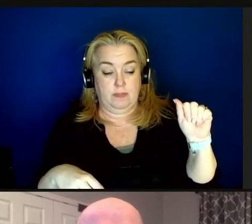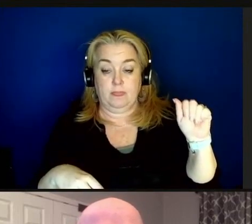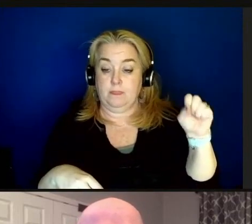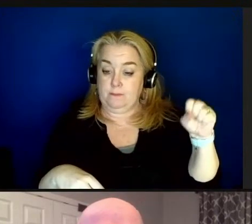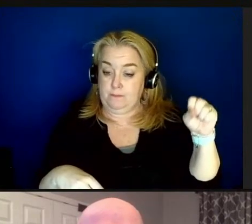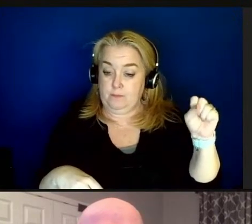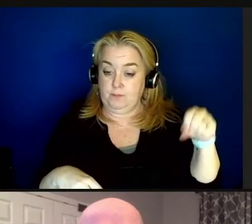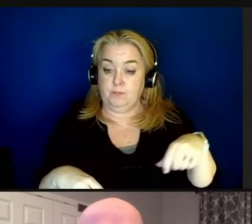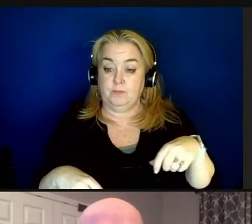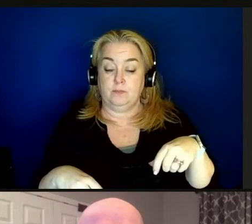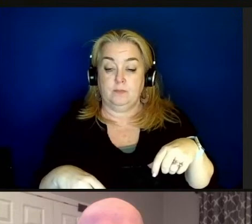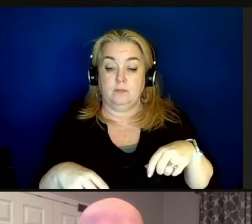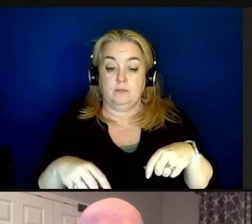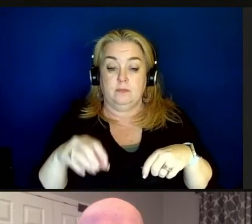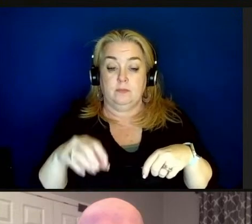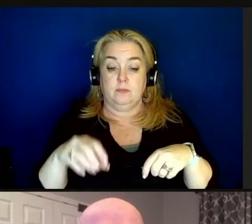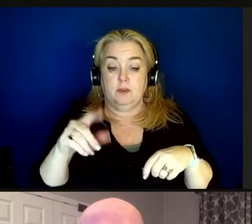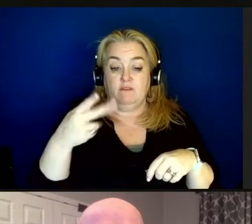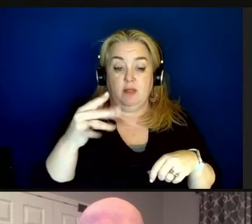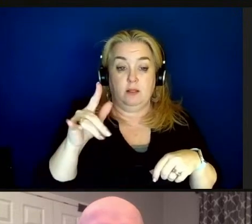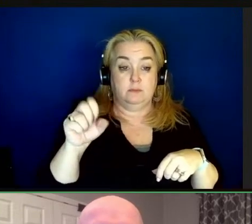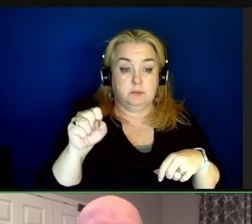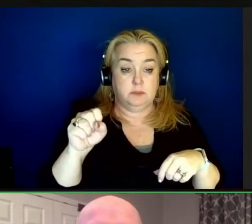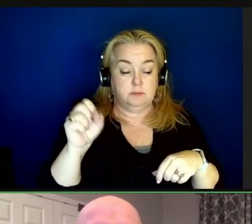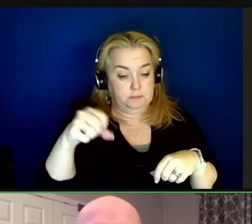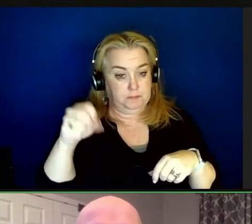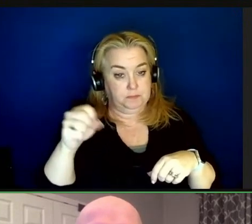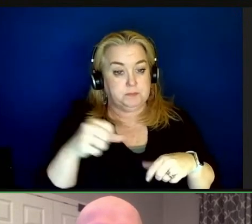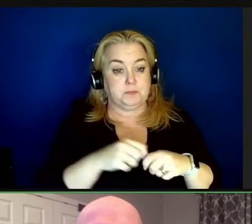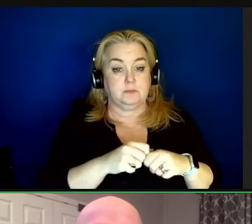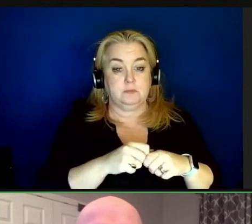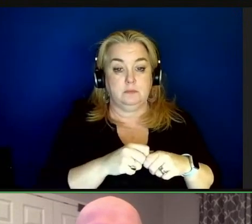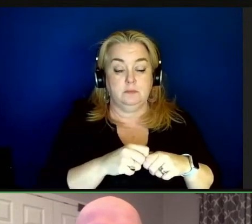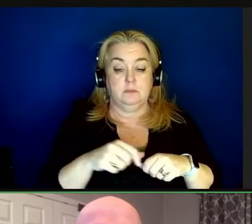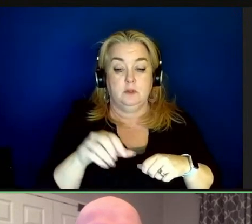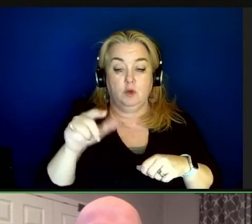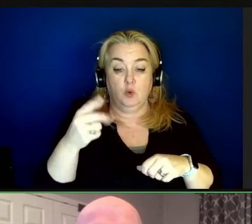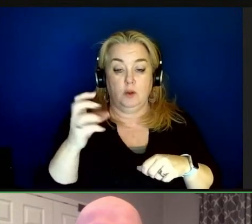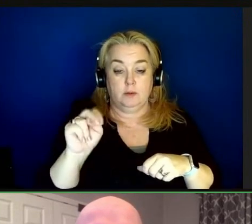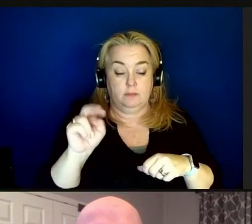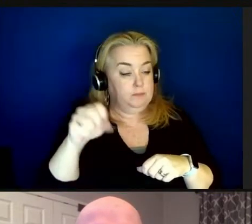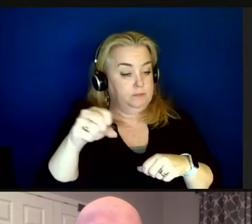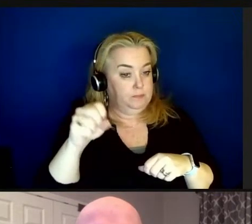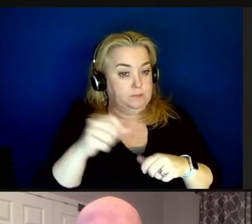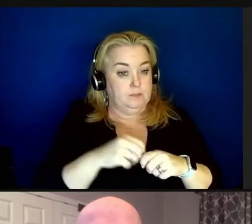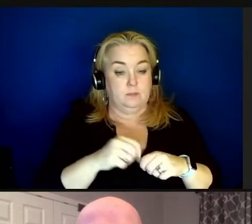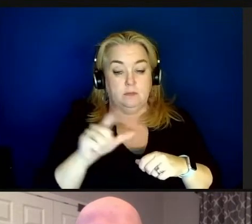PLEASE CALL THE ROLL.